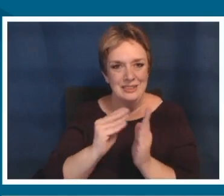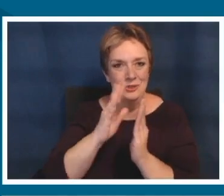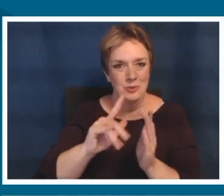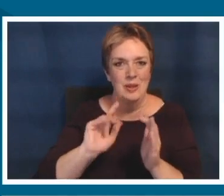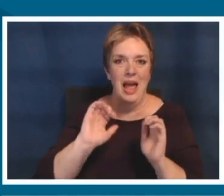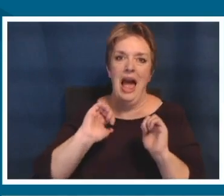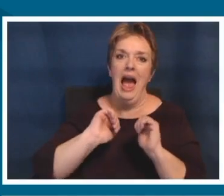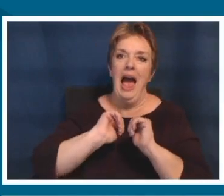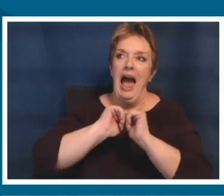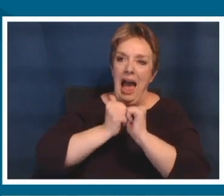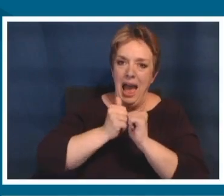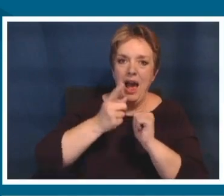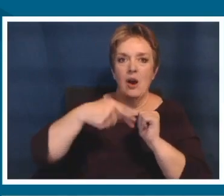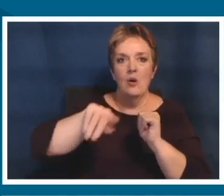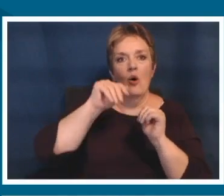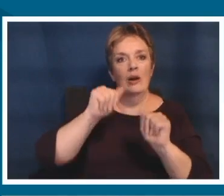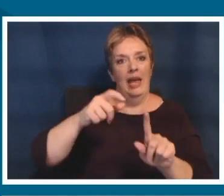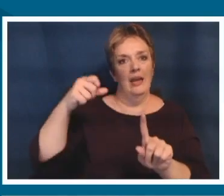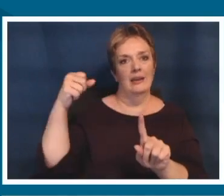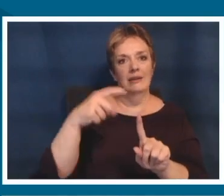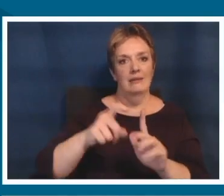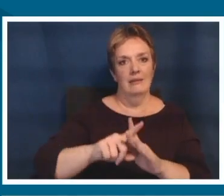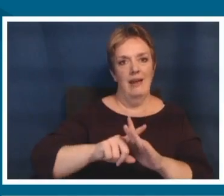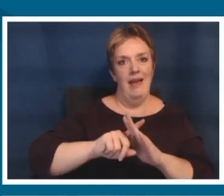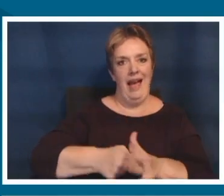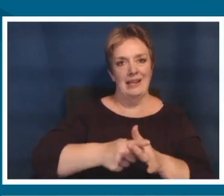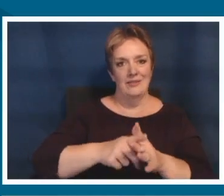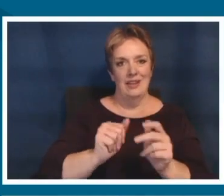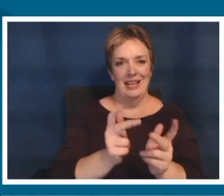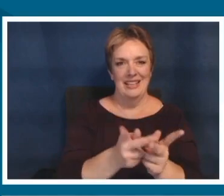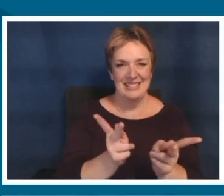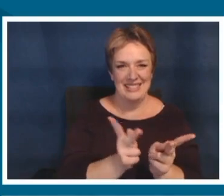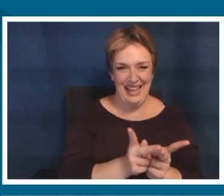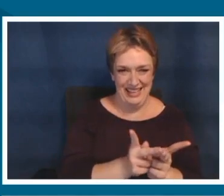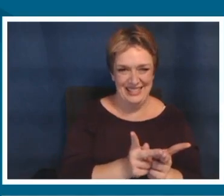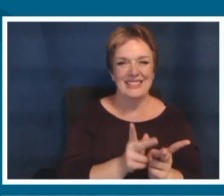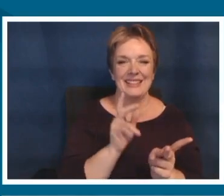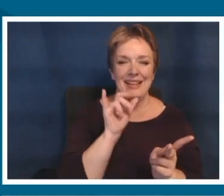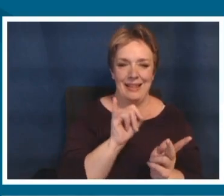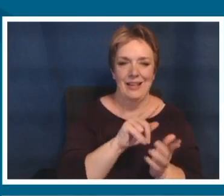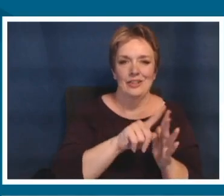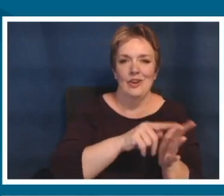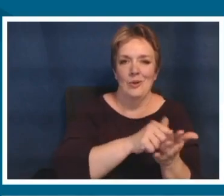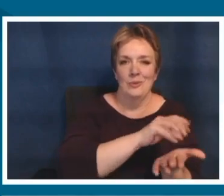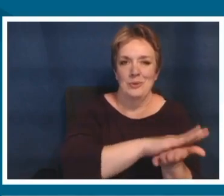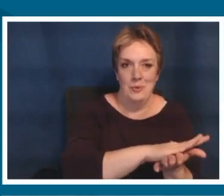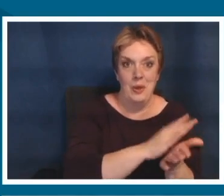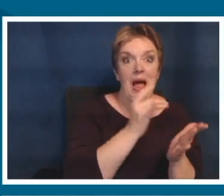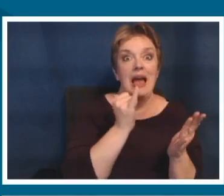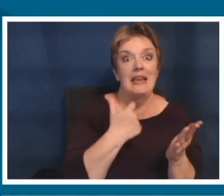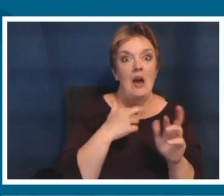how we help them plan for and launch their public activation outside of school if